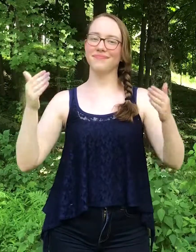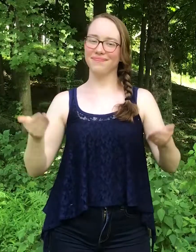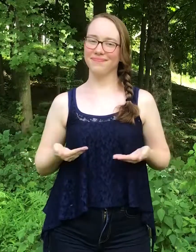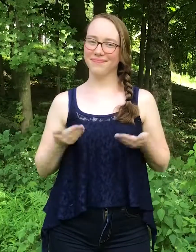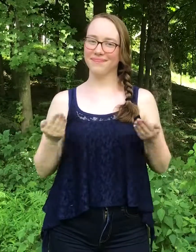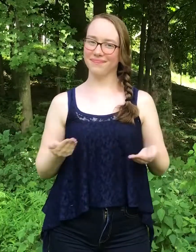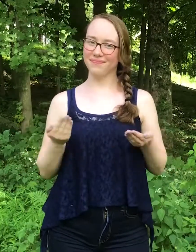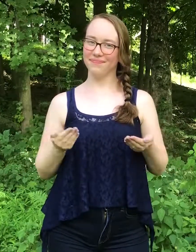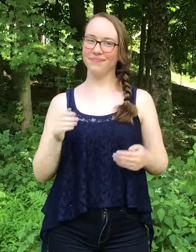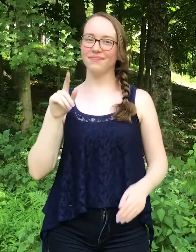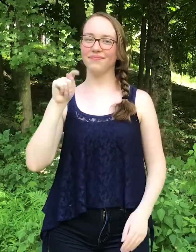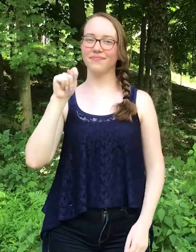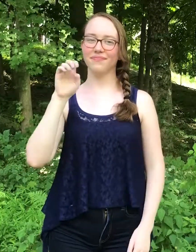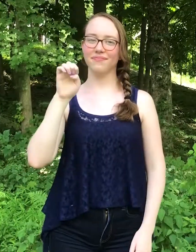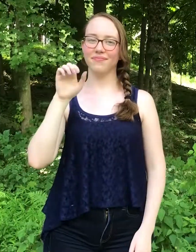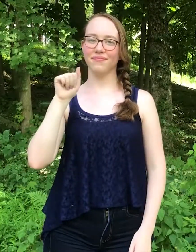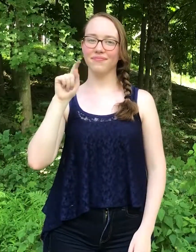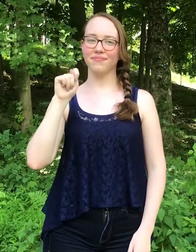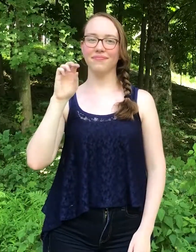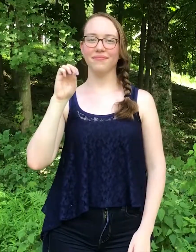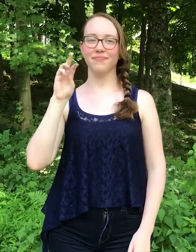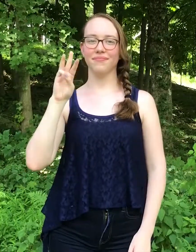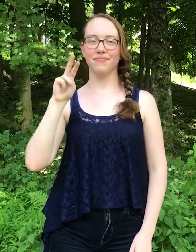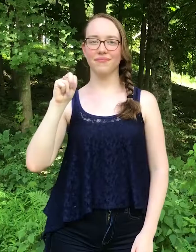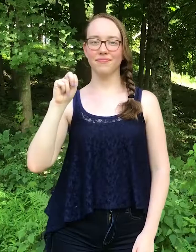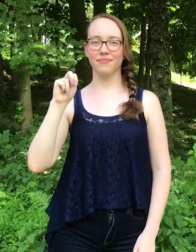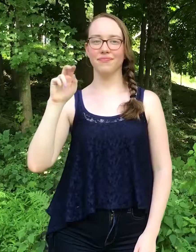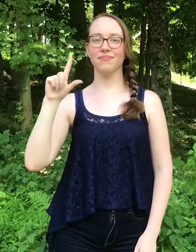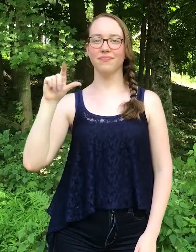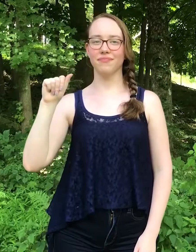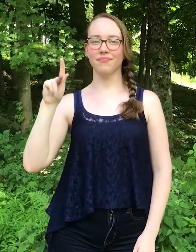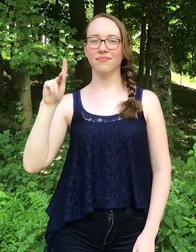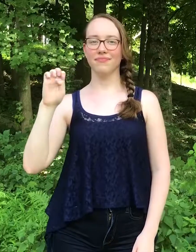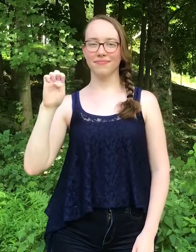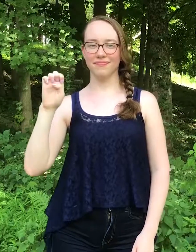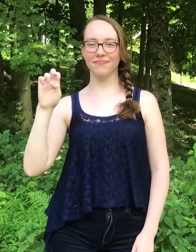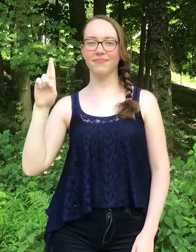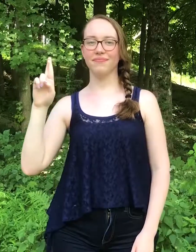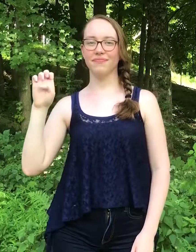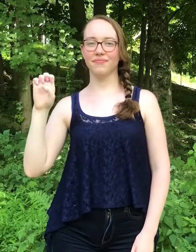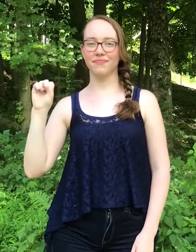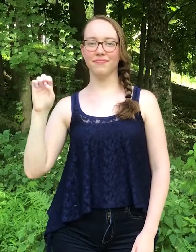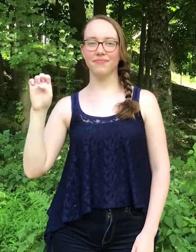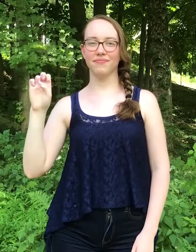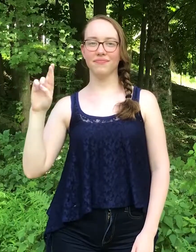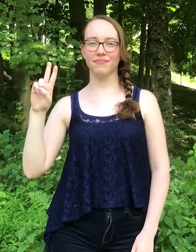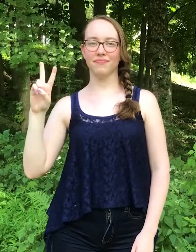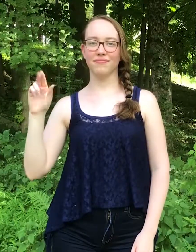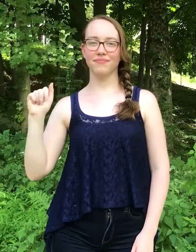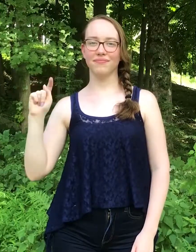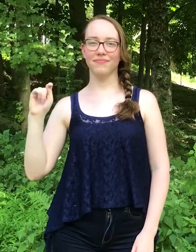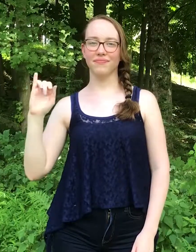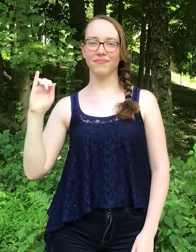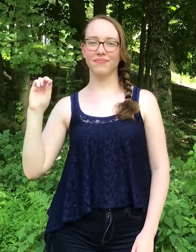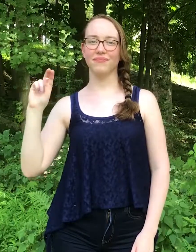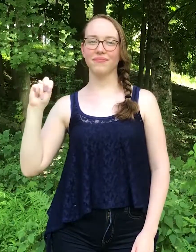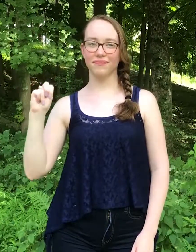Welcome to Teatown Lake Reservation!